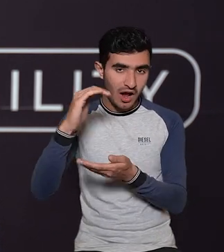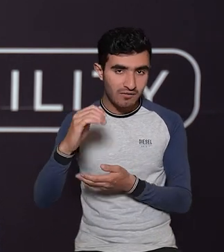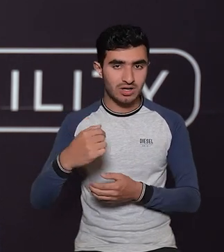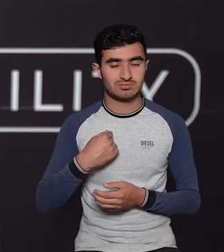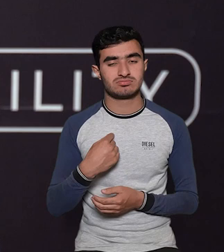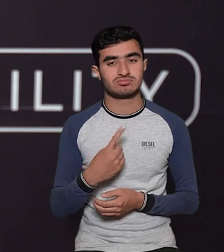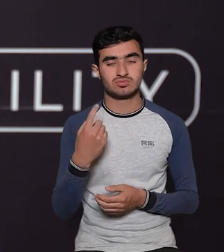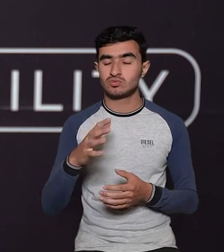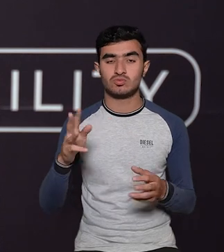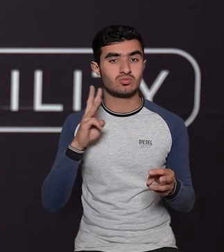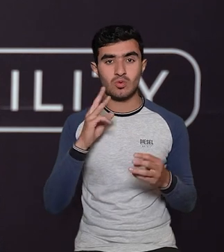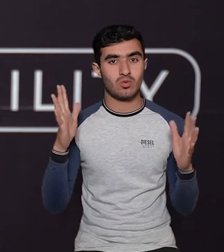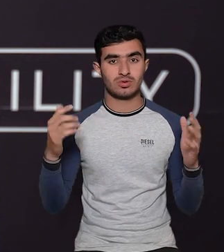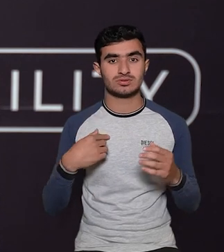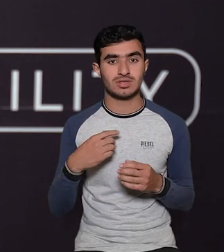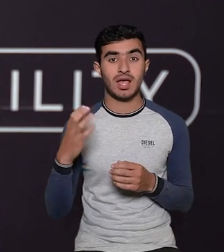in it and our team won.